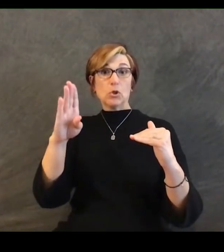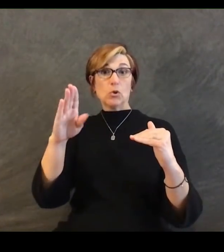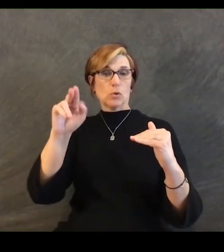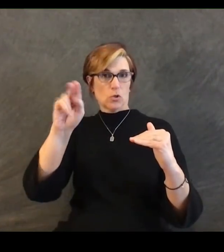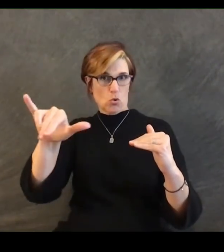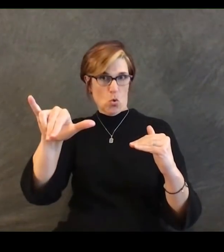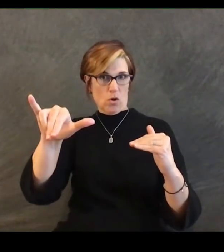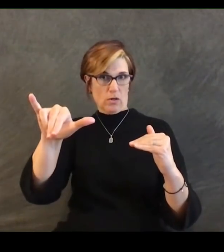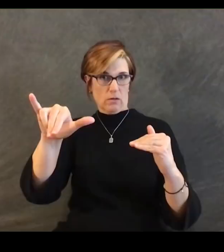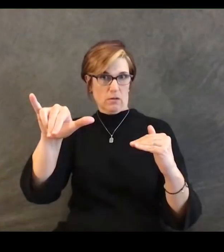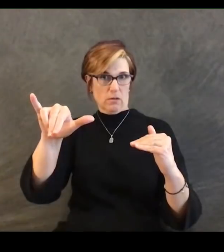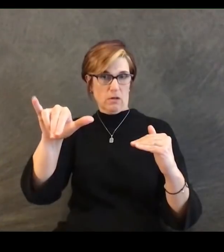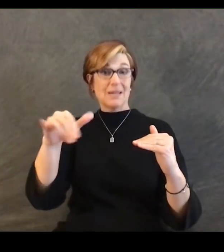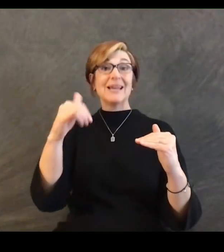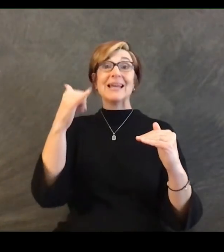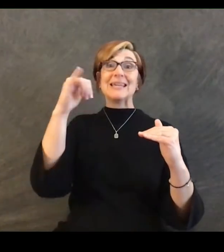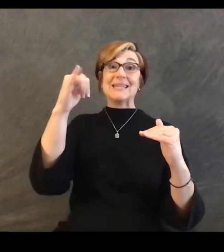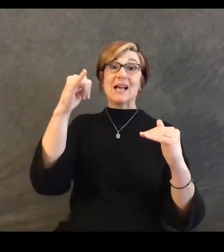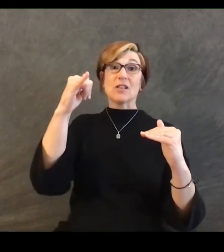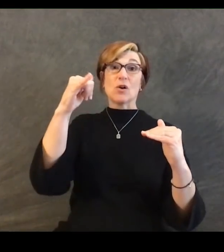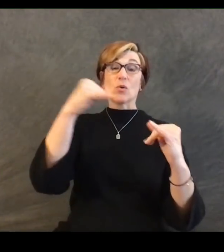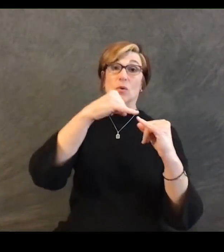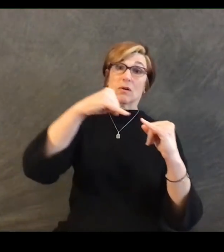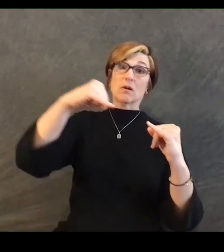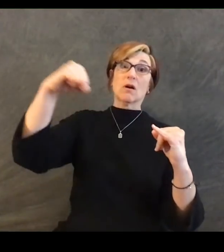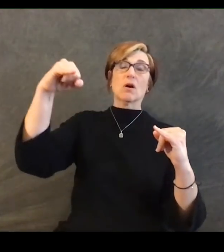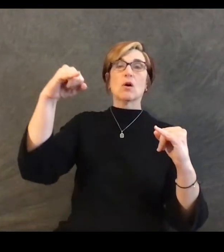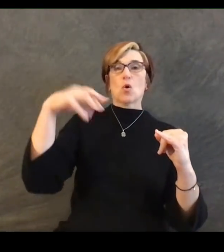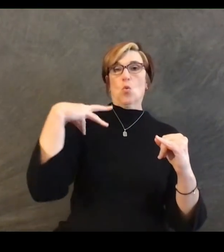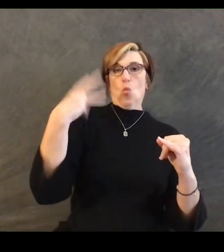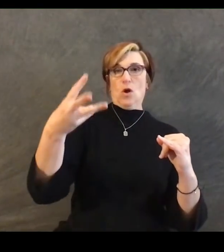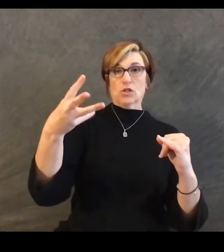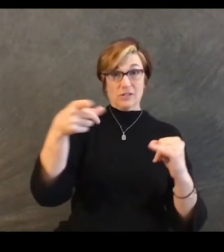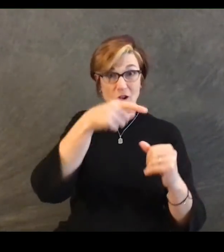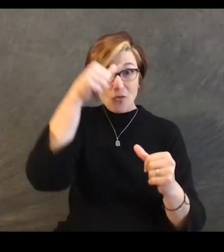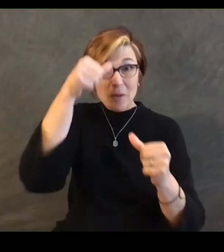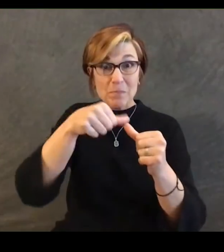yellow line is Washington we all remember Washington State it was just a